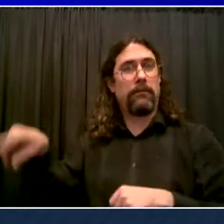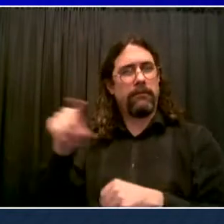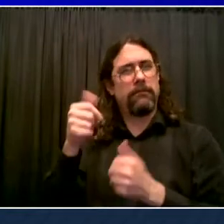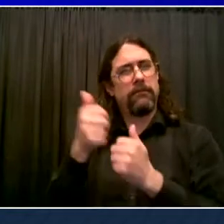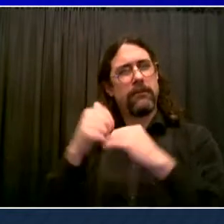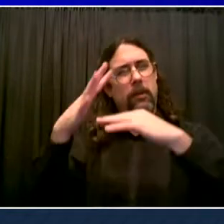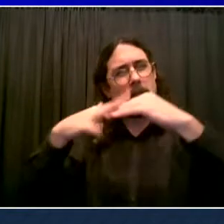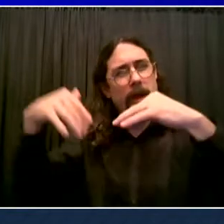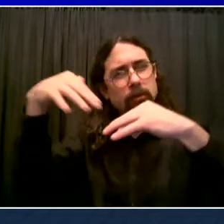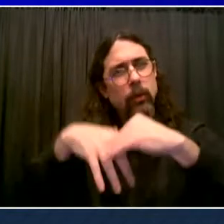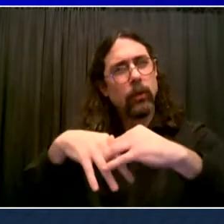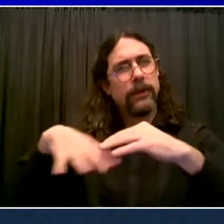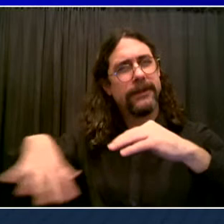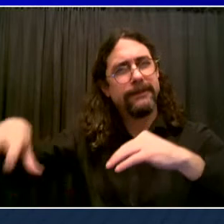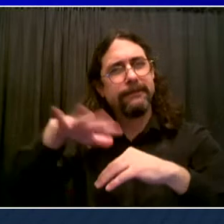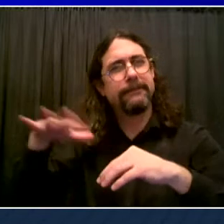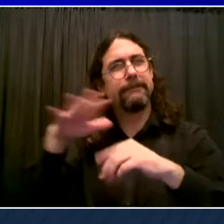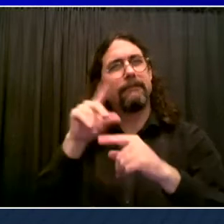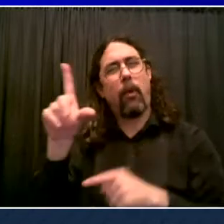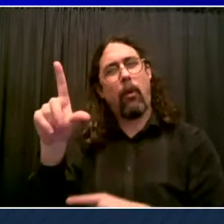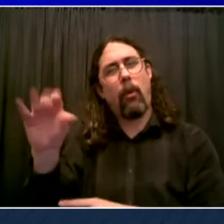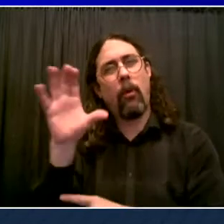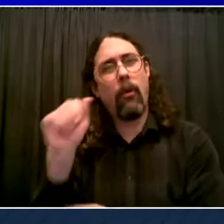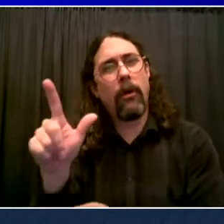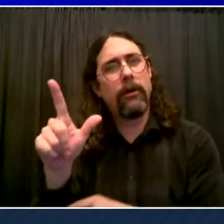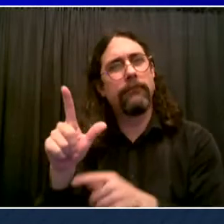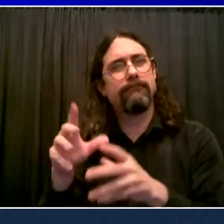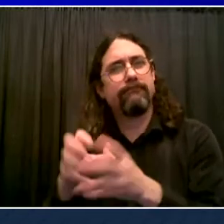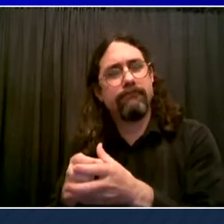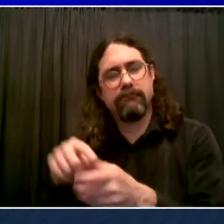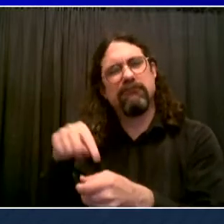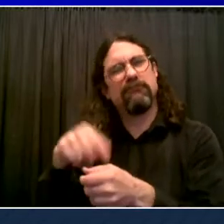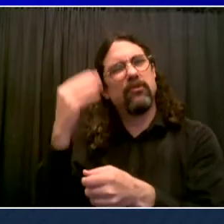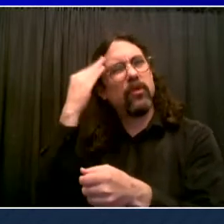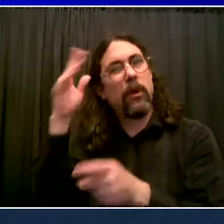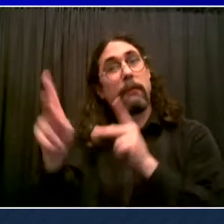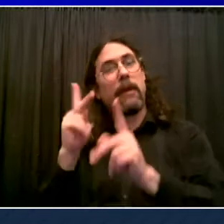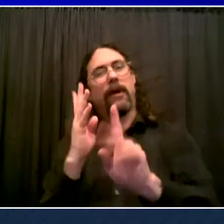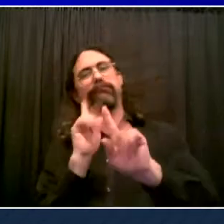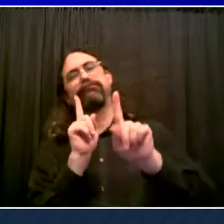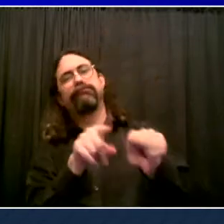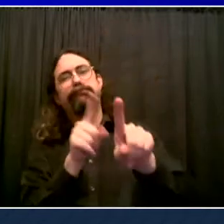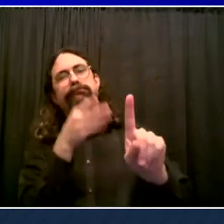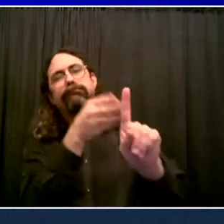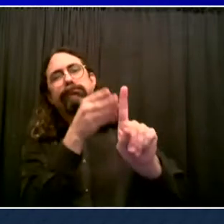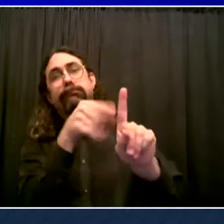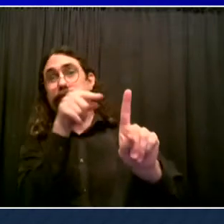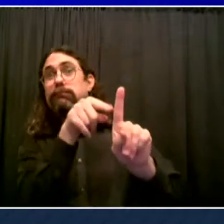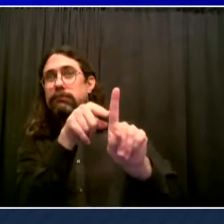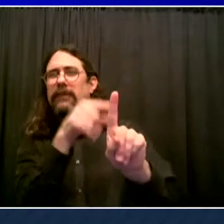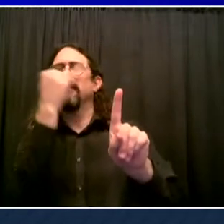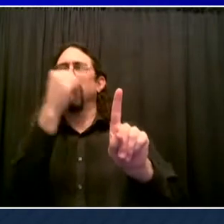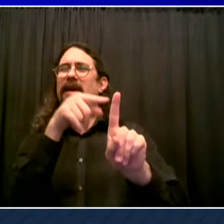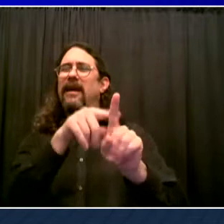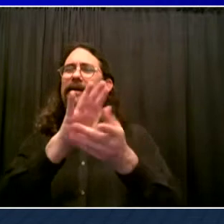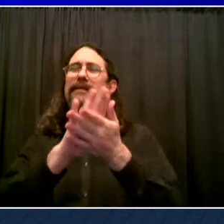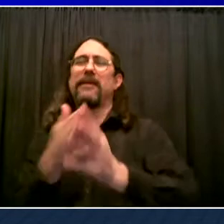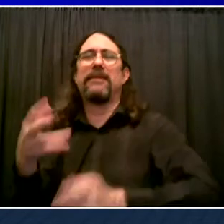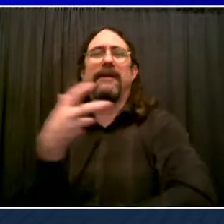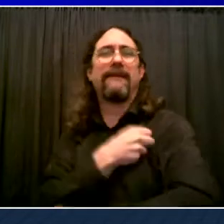PEOPLE HAVE A DEEP CONNECTION